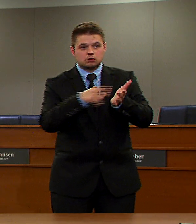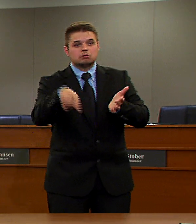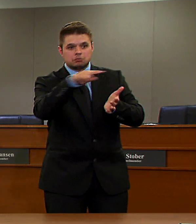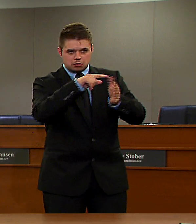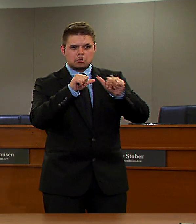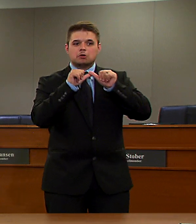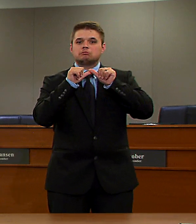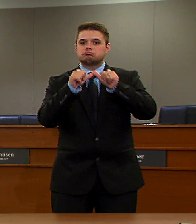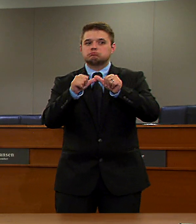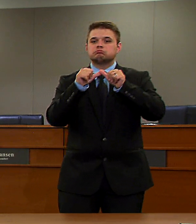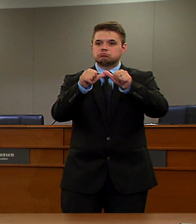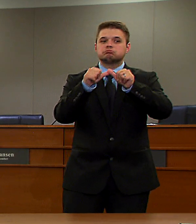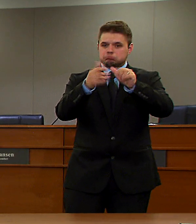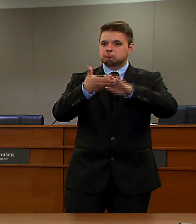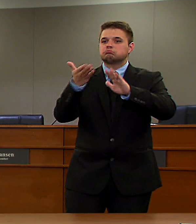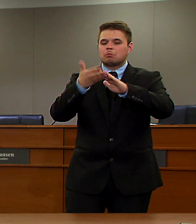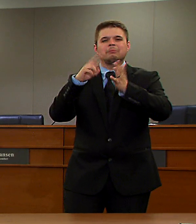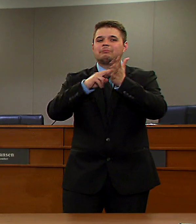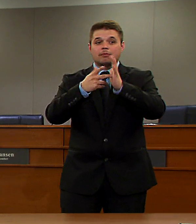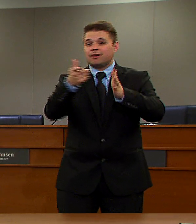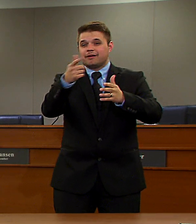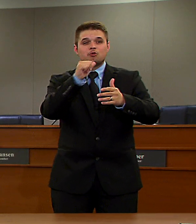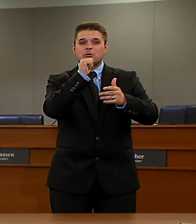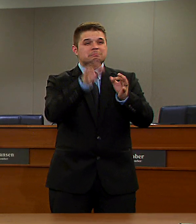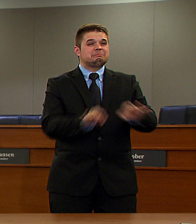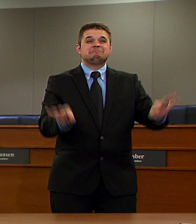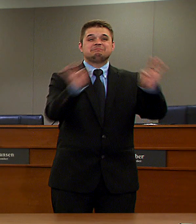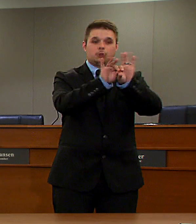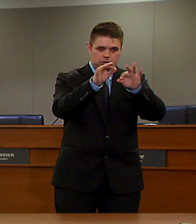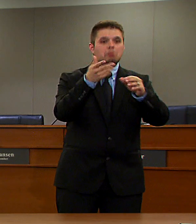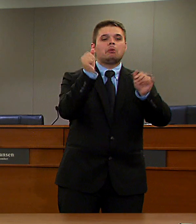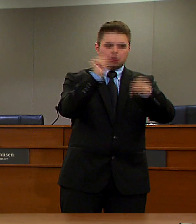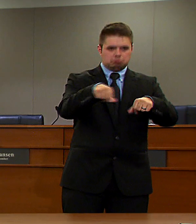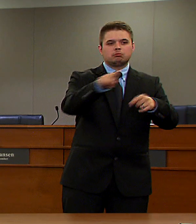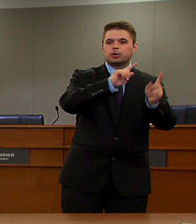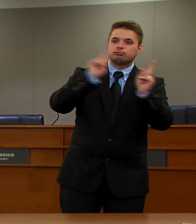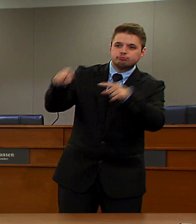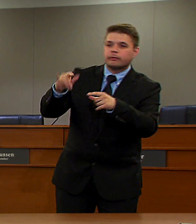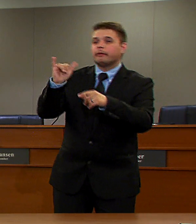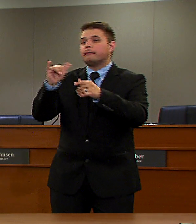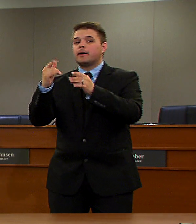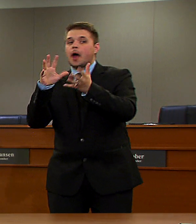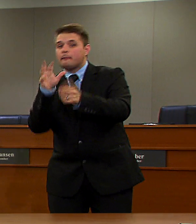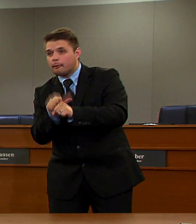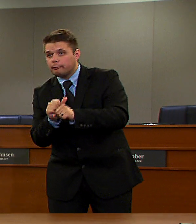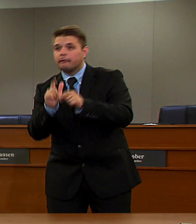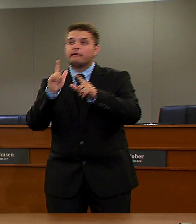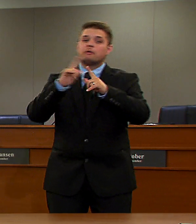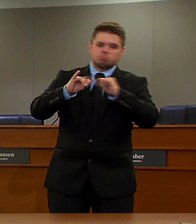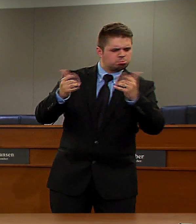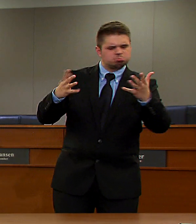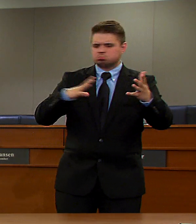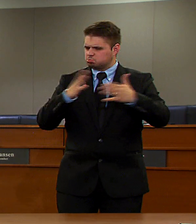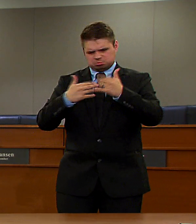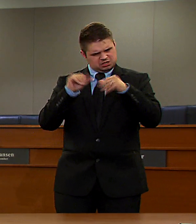We've heard from some individuals that they are afraid to go to the hospital for heart attacks and severe injuries.